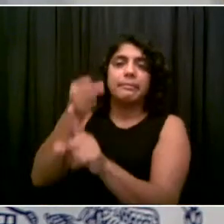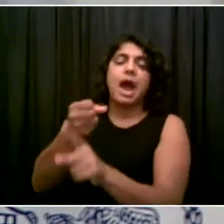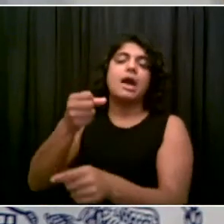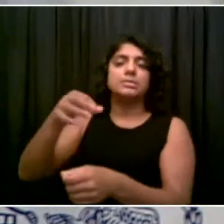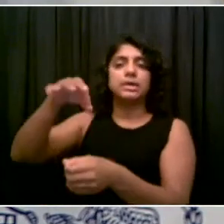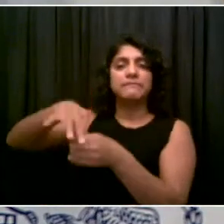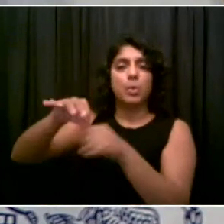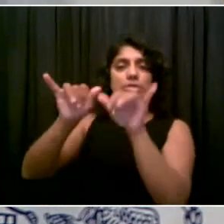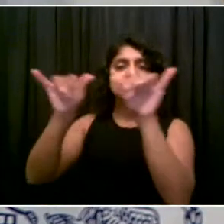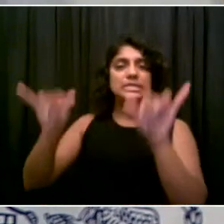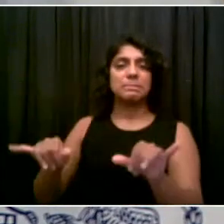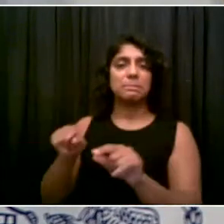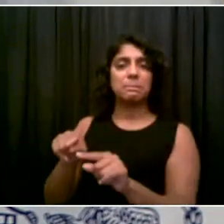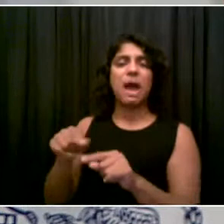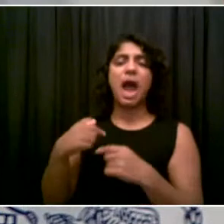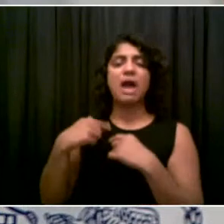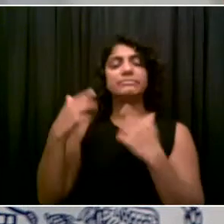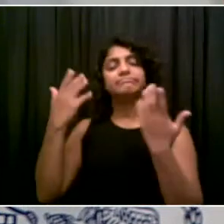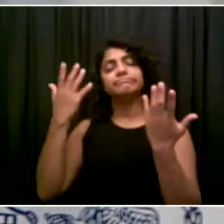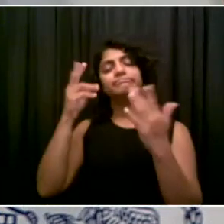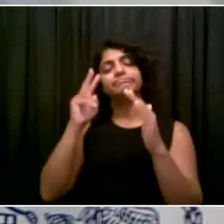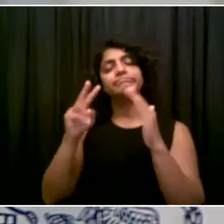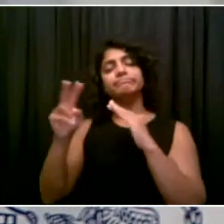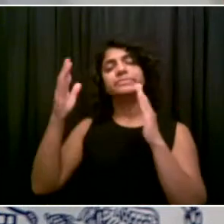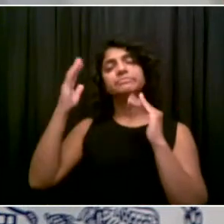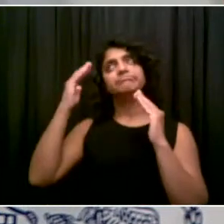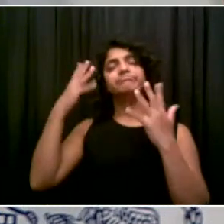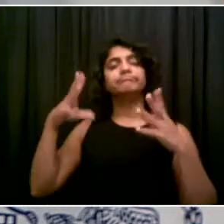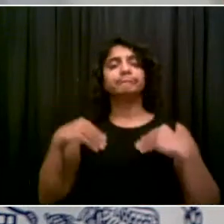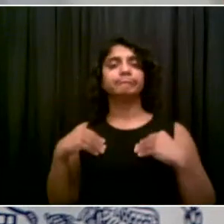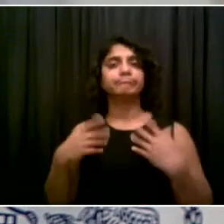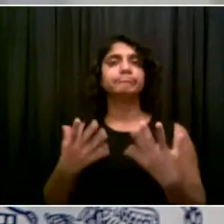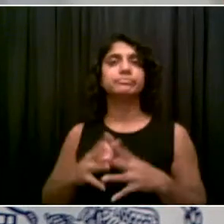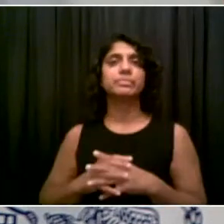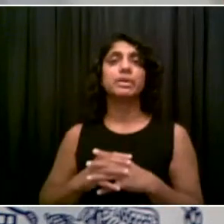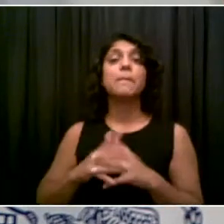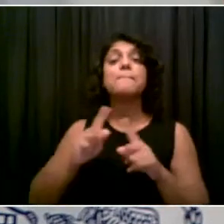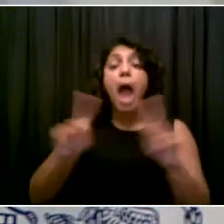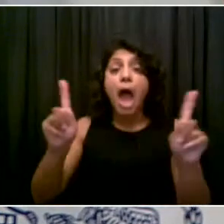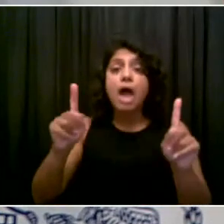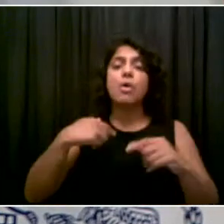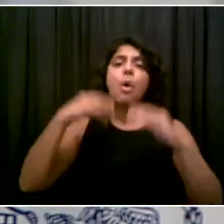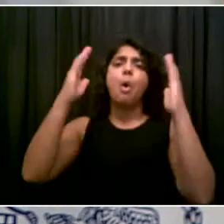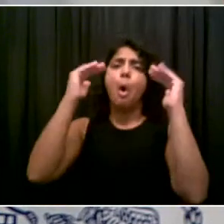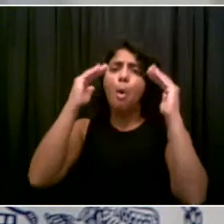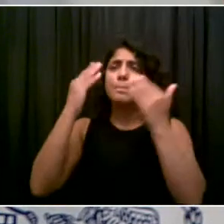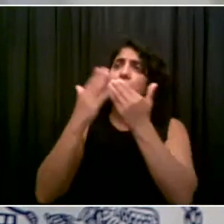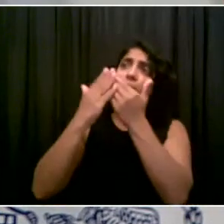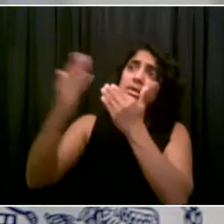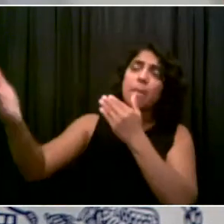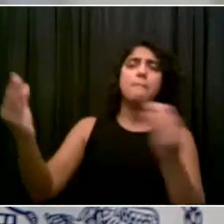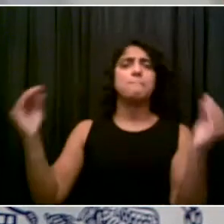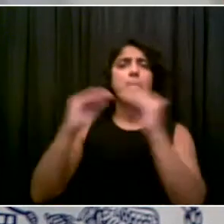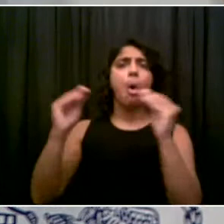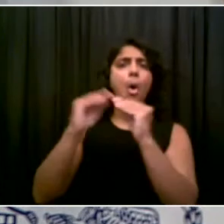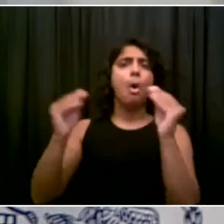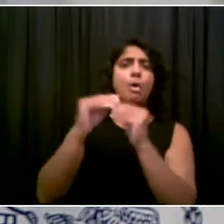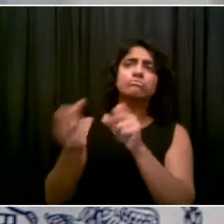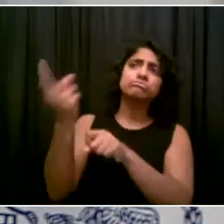FULLY ASSESS GIVEN ALL THE ODD REALITIES. STRONG UNDER THE